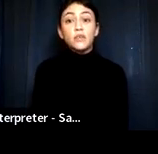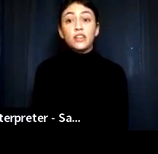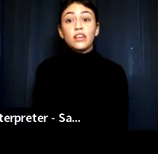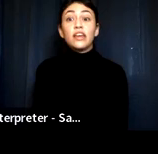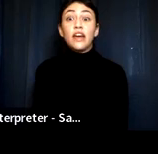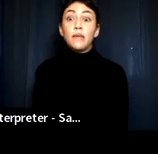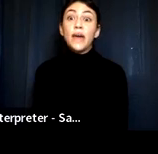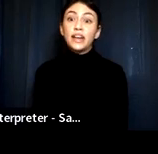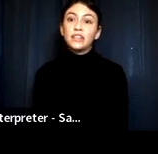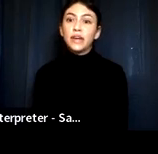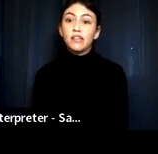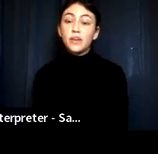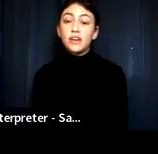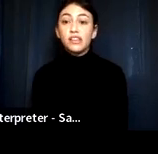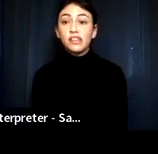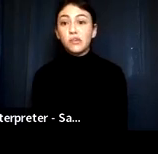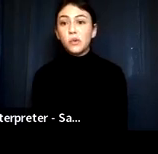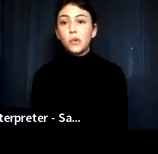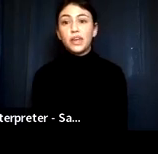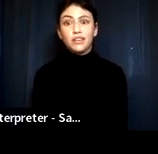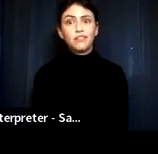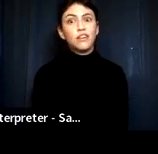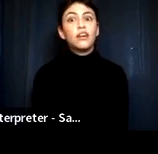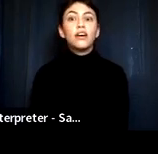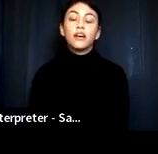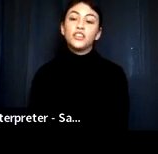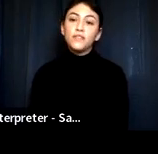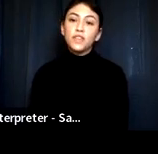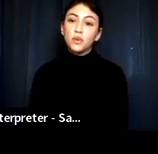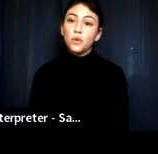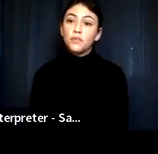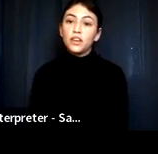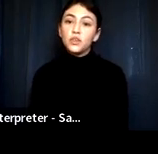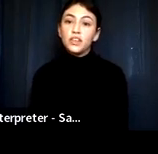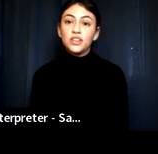And it really impacted my experience at school and achieving the goal of graduation.